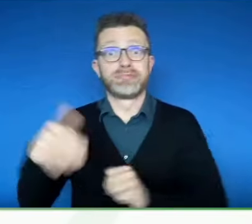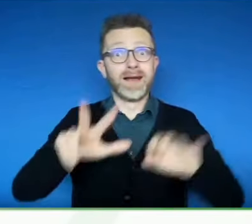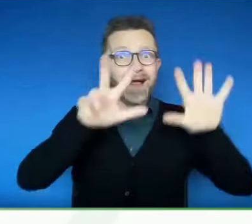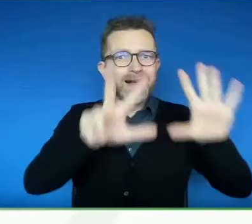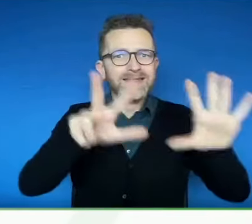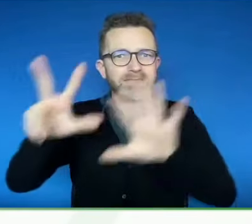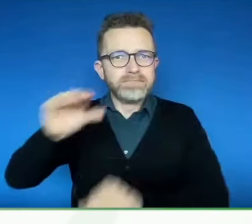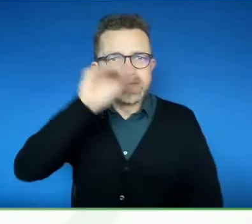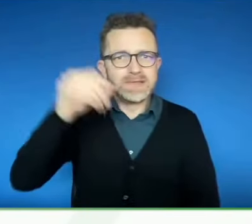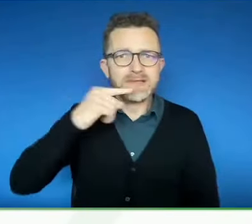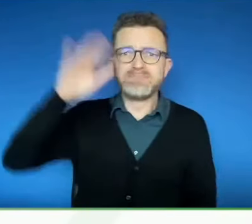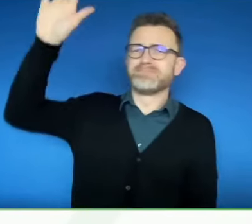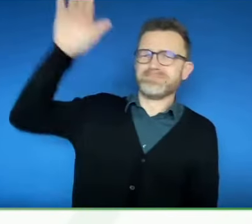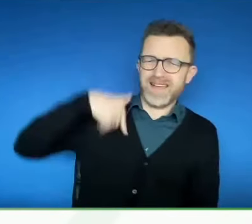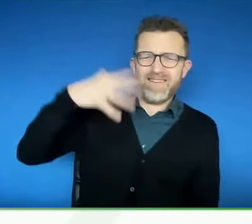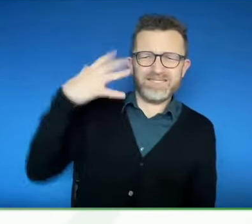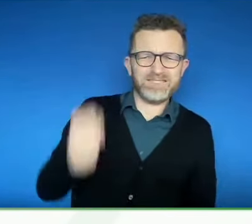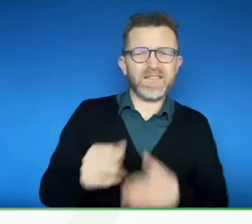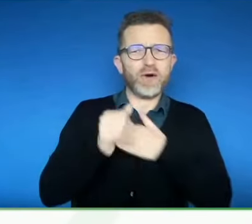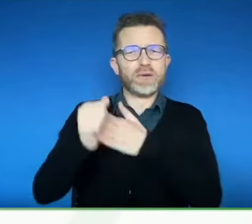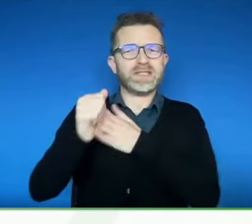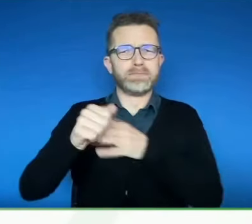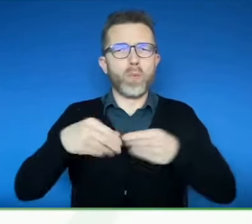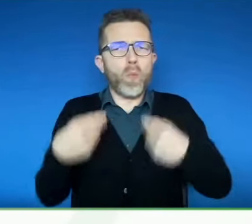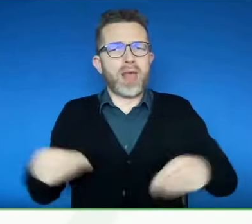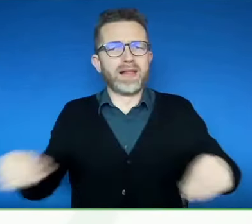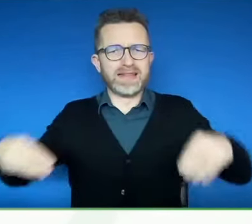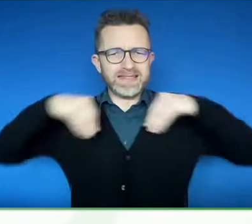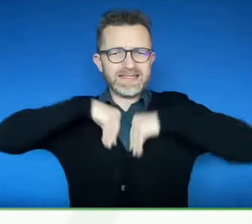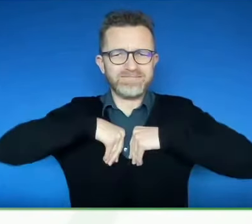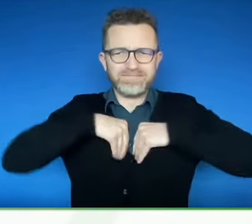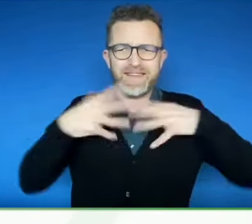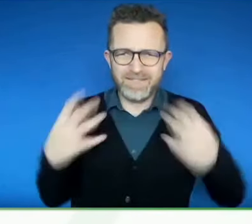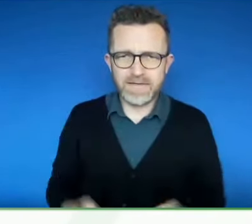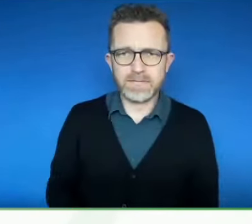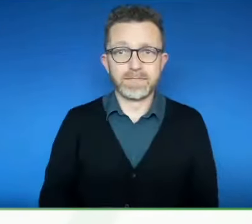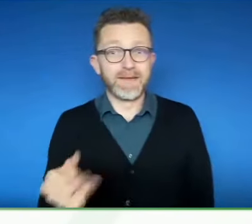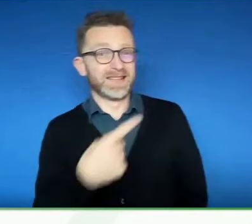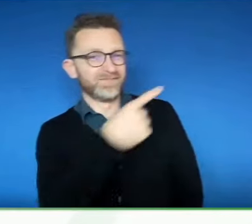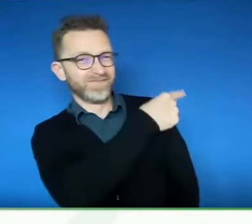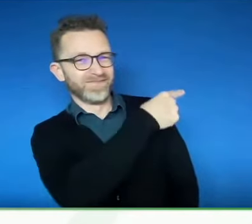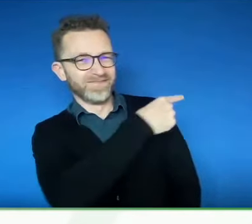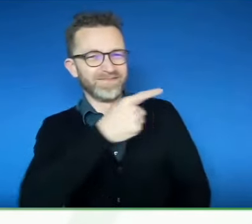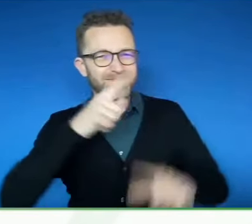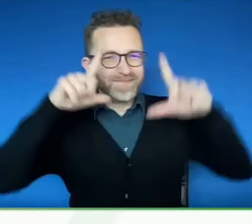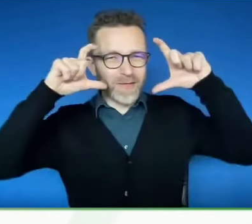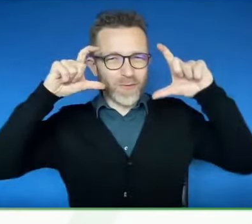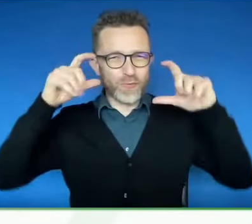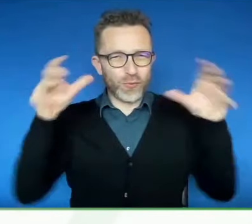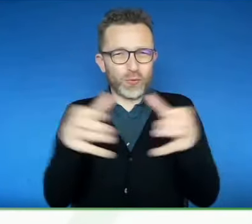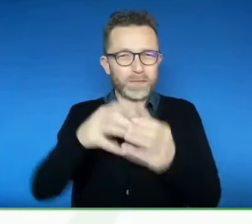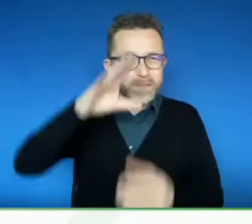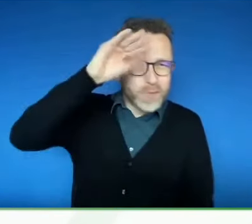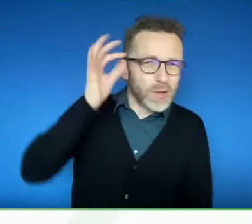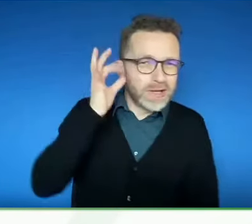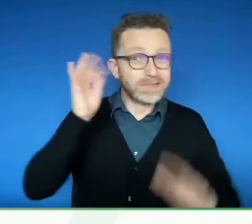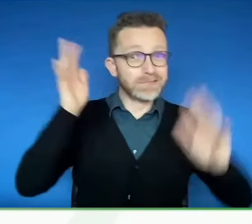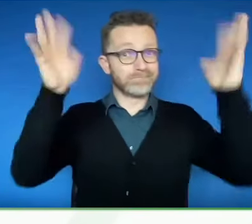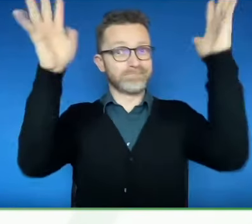average of nearly 3 successful stories of graduates. But this includes hundred 36 stories a because nothing for